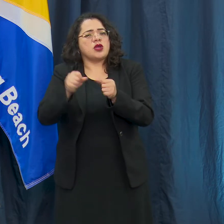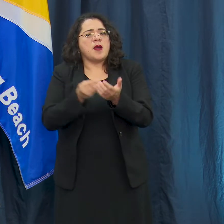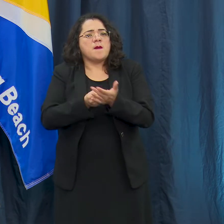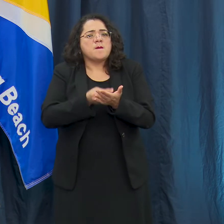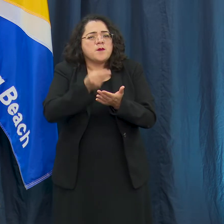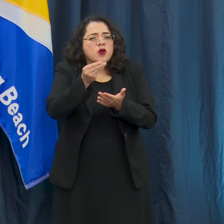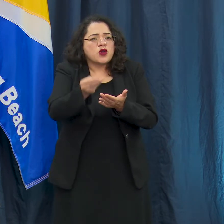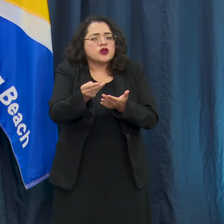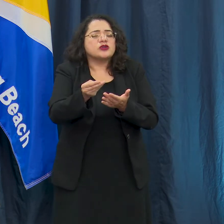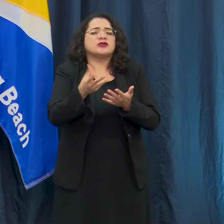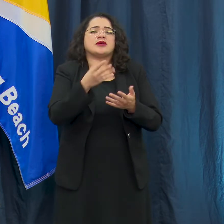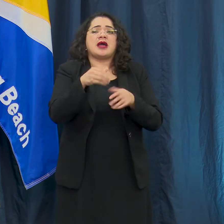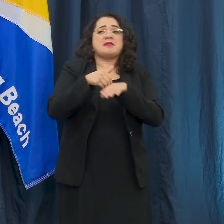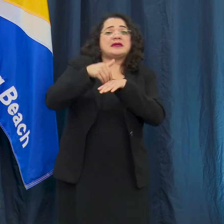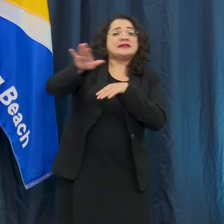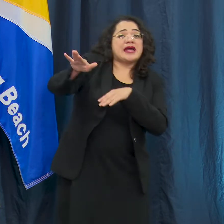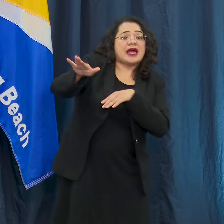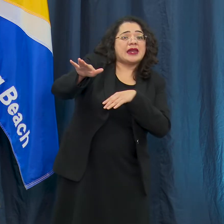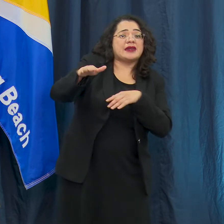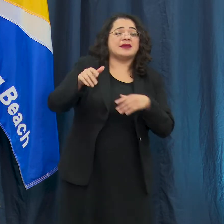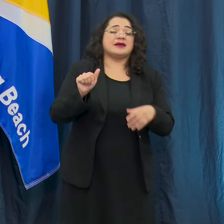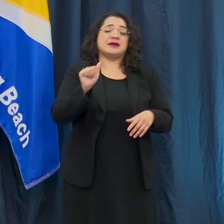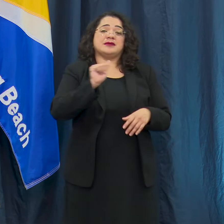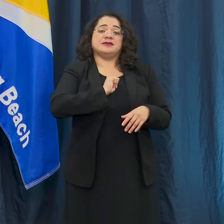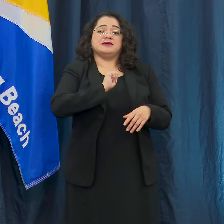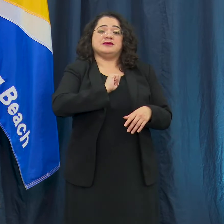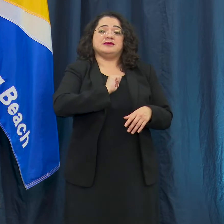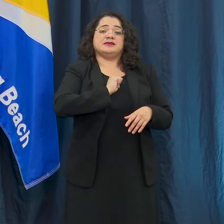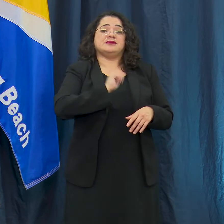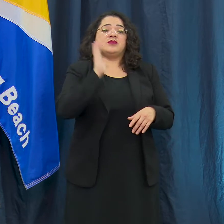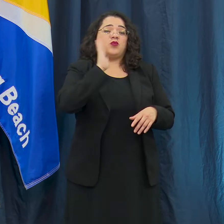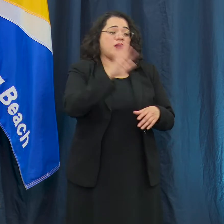of our local stores. I personally will be hopefully picking up some flowers from